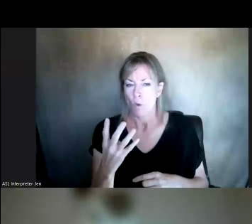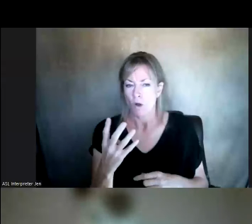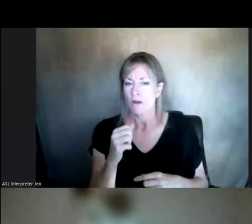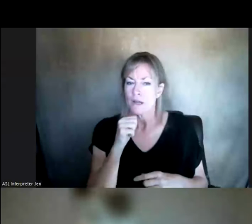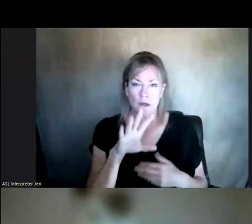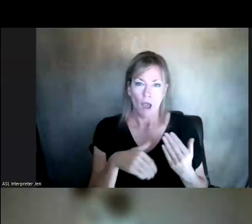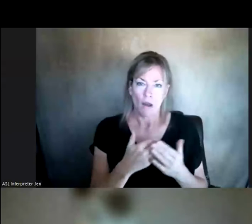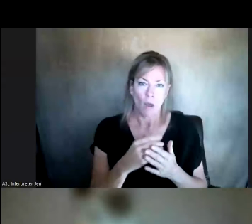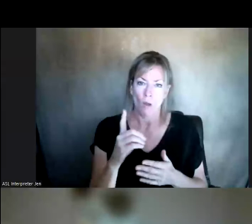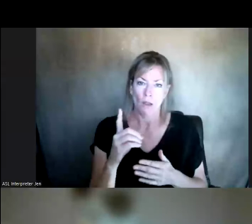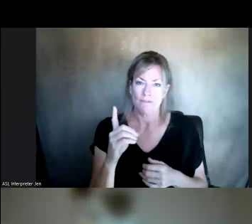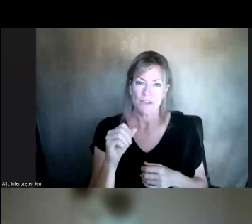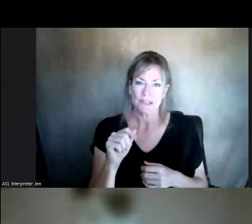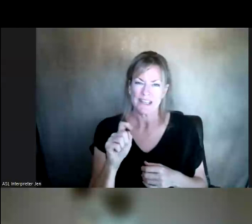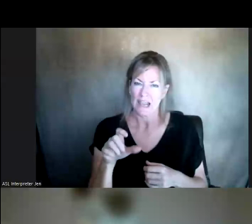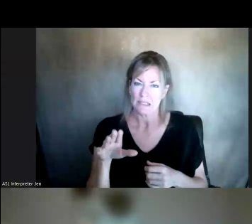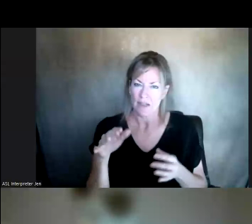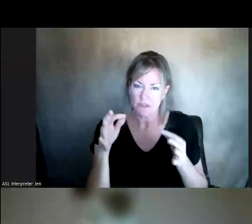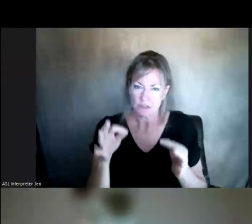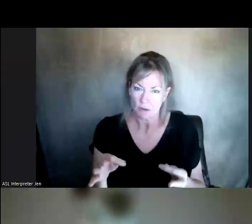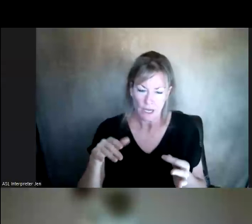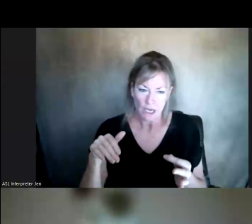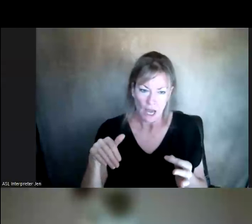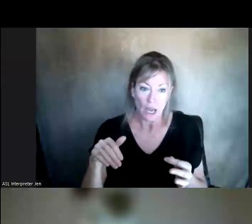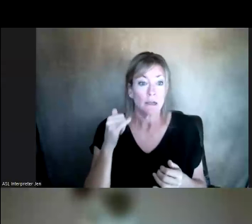HAVE BEEN DETERMINED SO IF ANYBODY IS INTERESTED IN